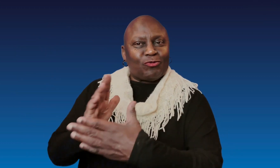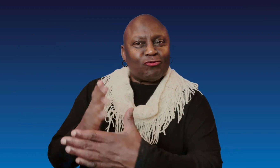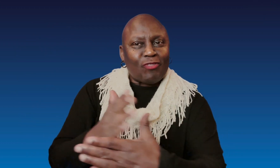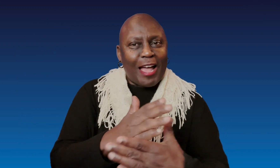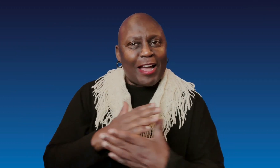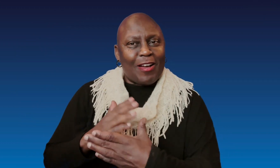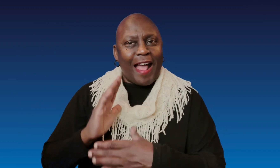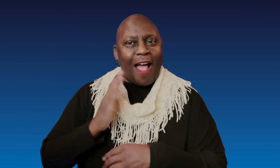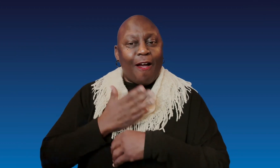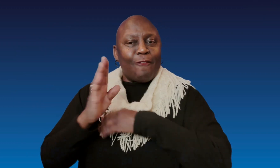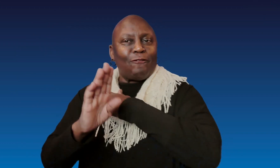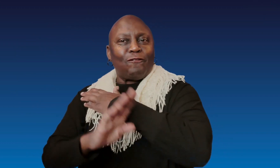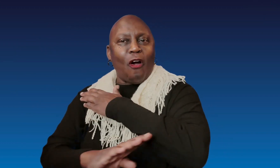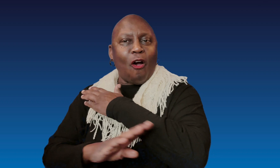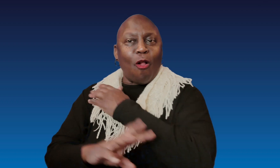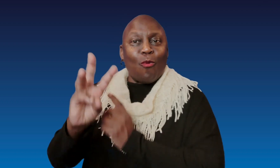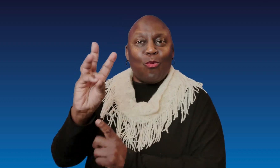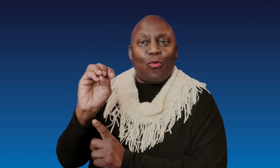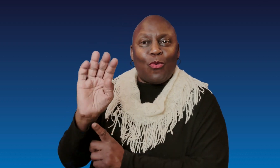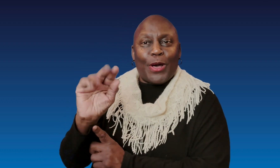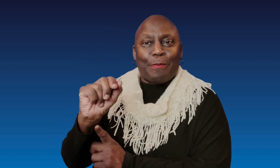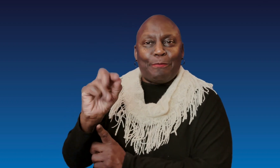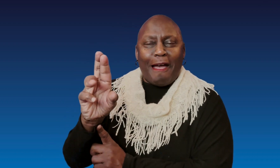I'm excited to share our fall webinar,